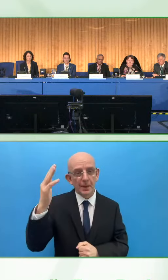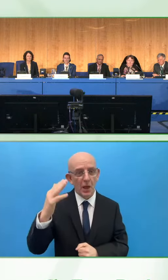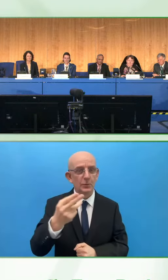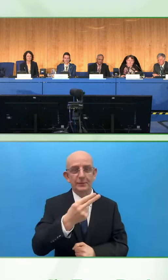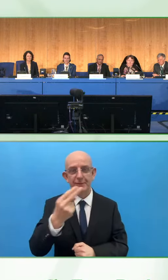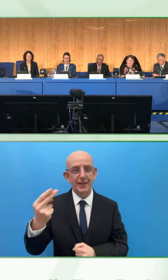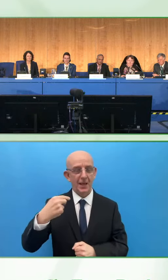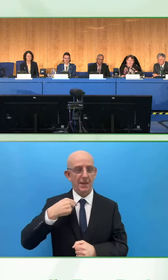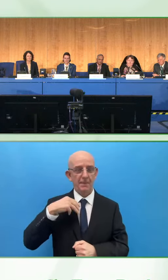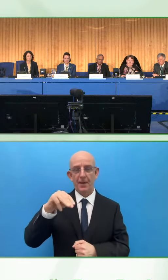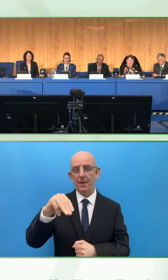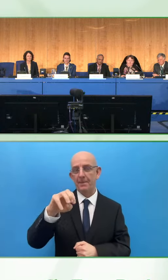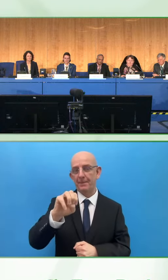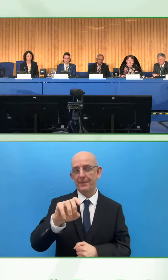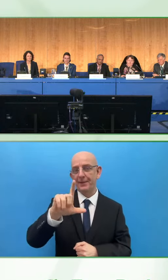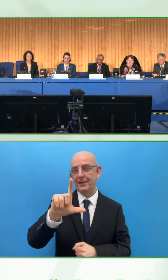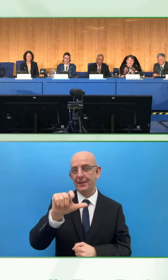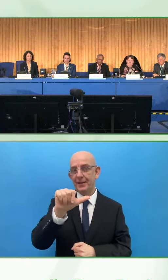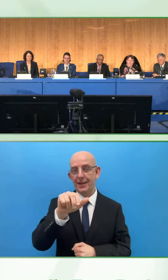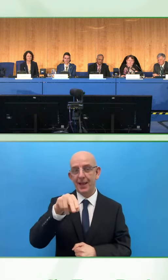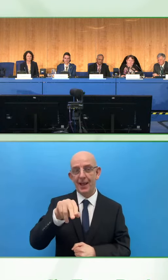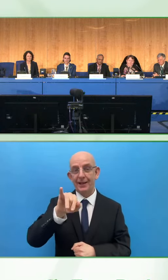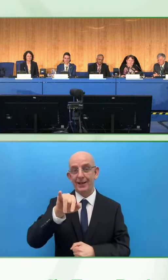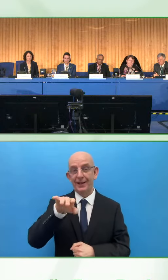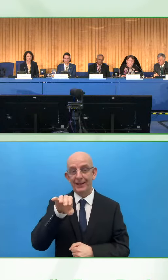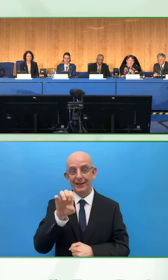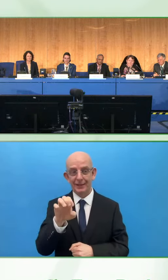due to deformities and strength issues.